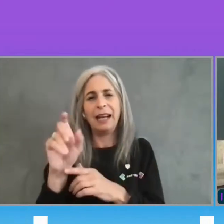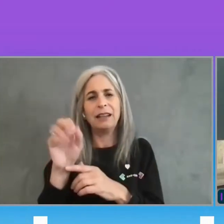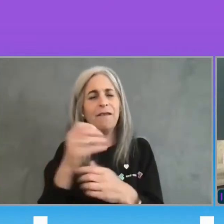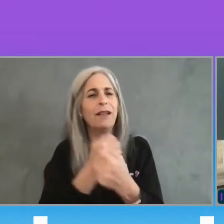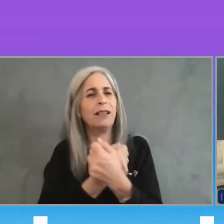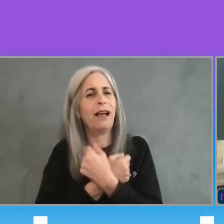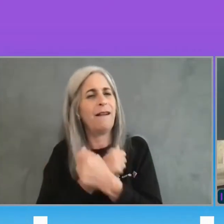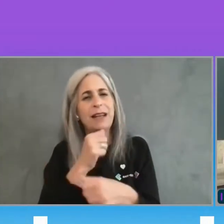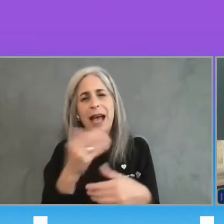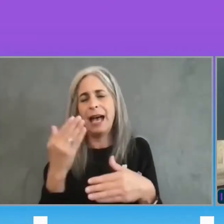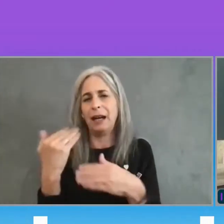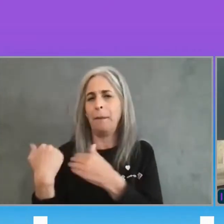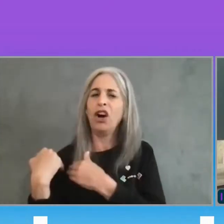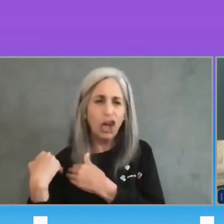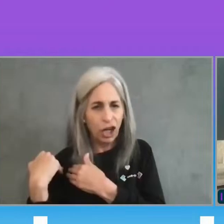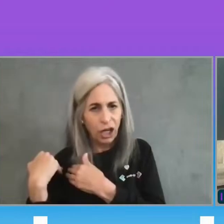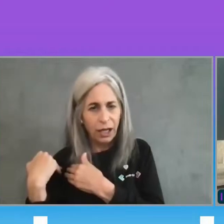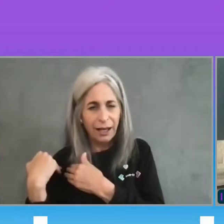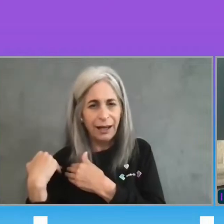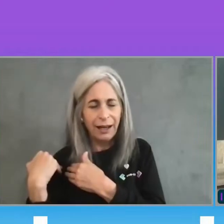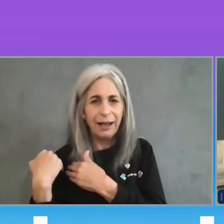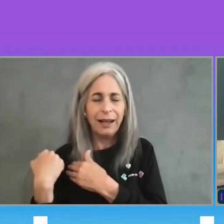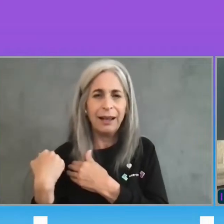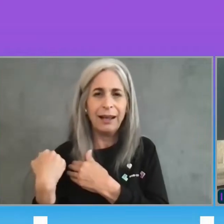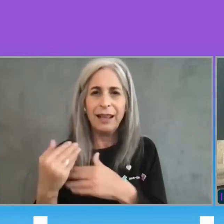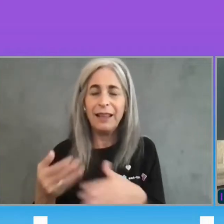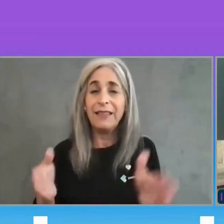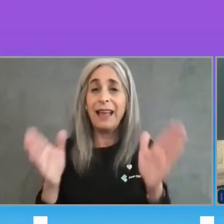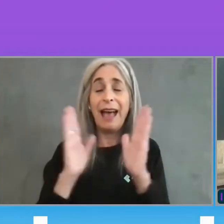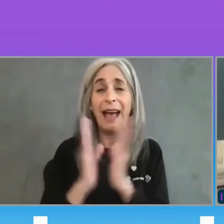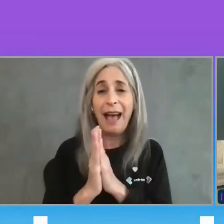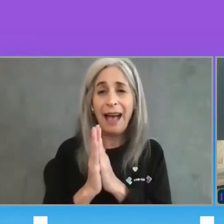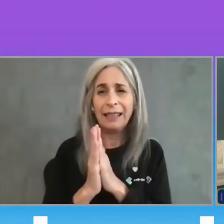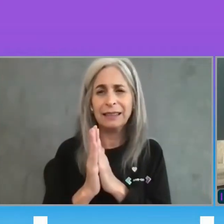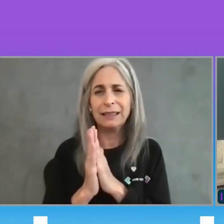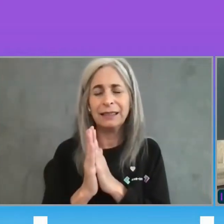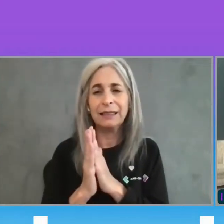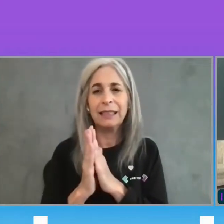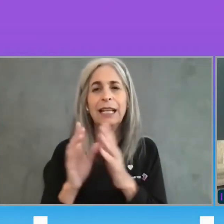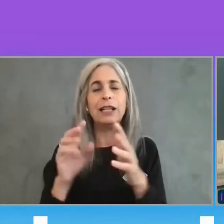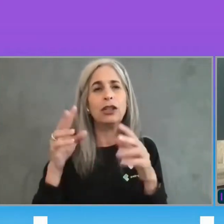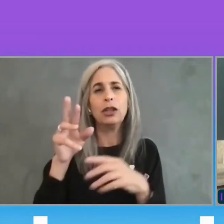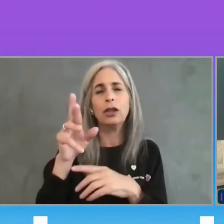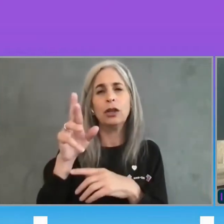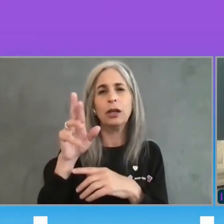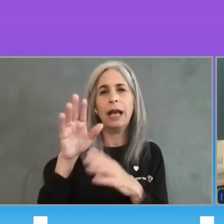not a burden. That act is the